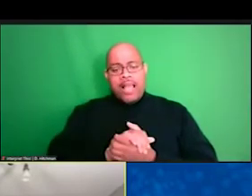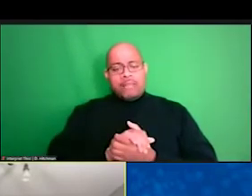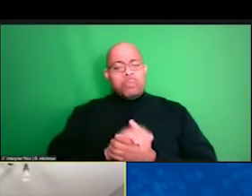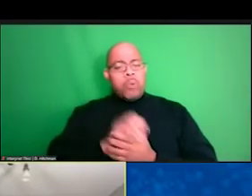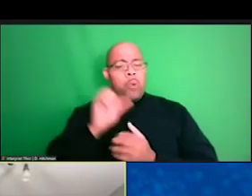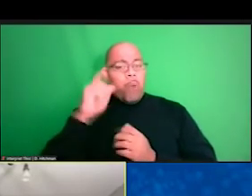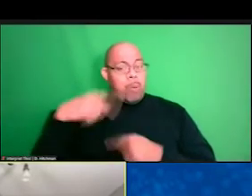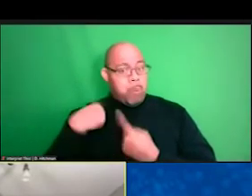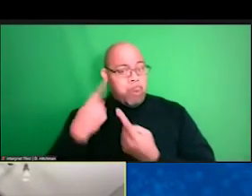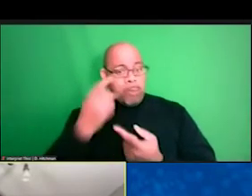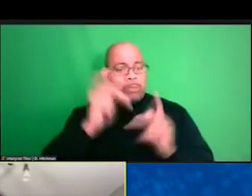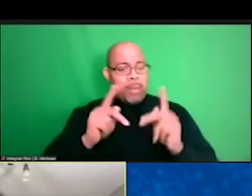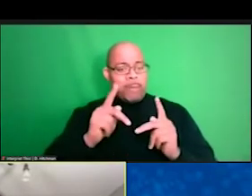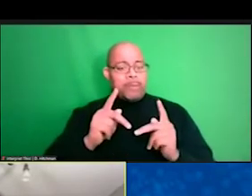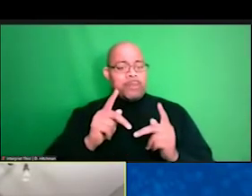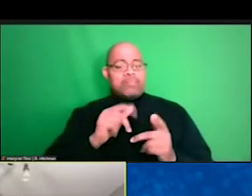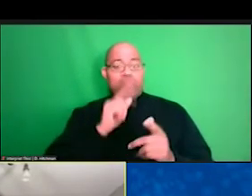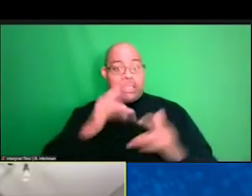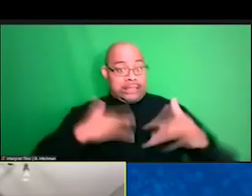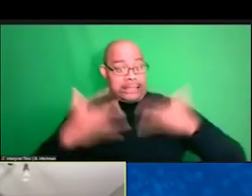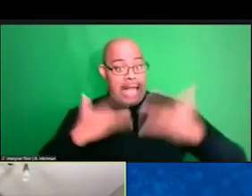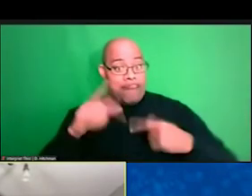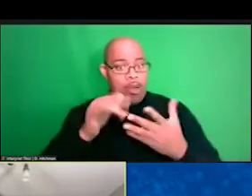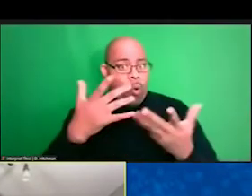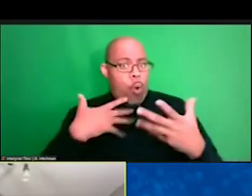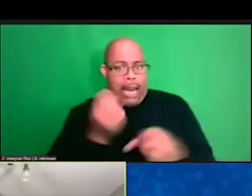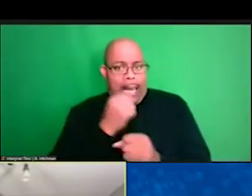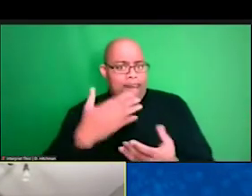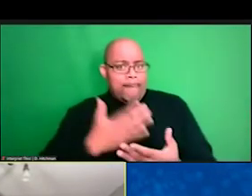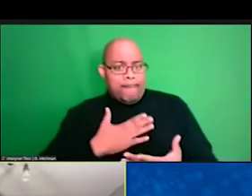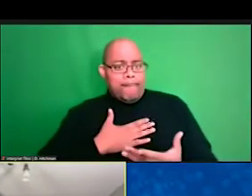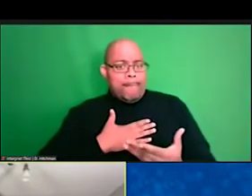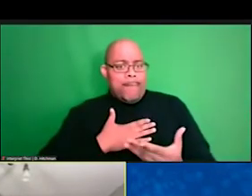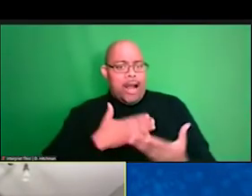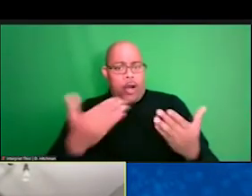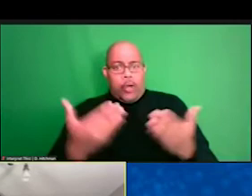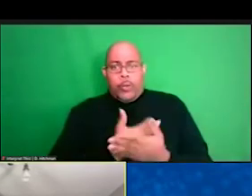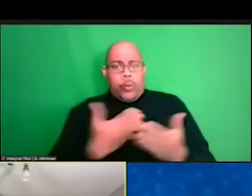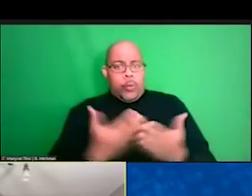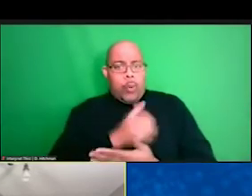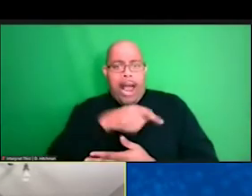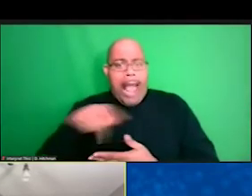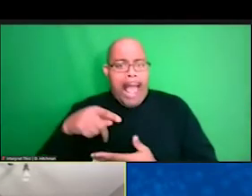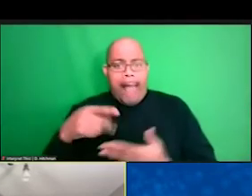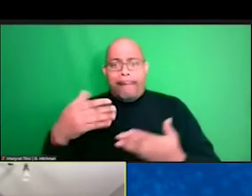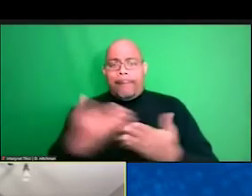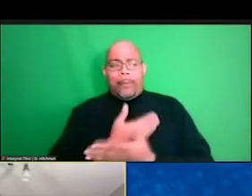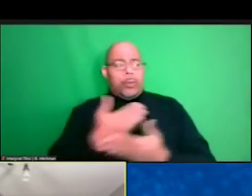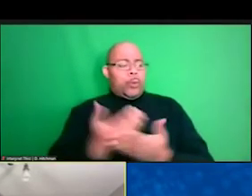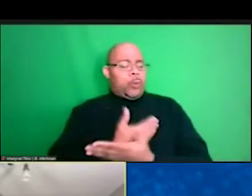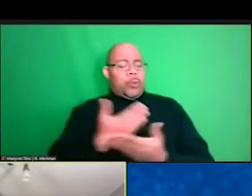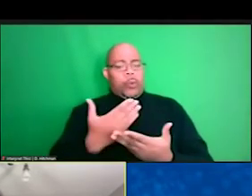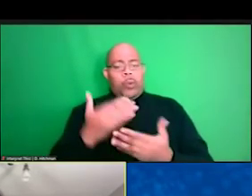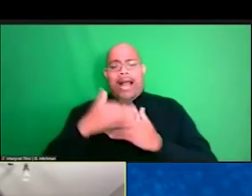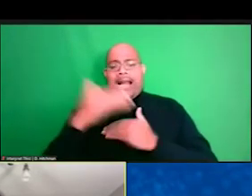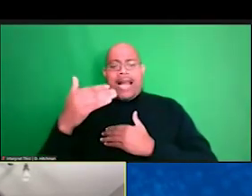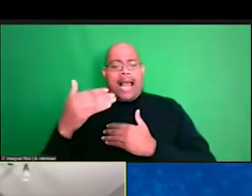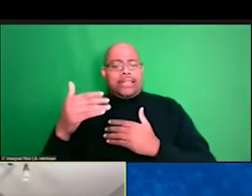are very enthusiastic about oh, let me get my hands on this new app, new next shiny object,